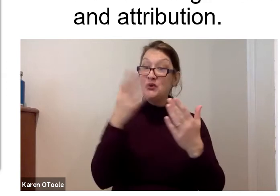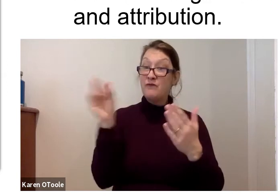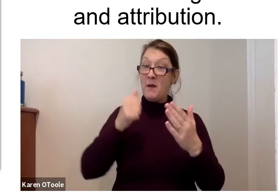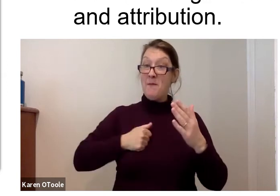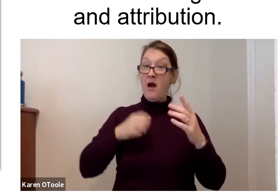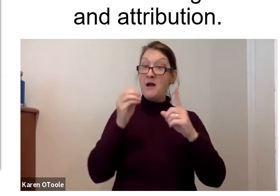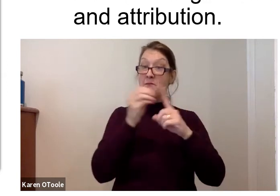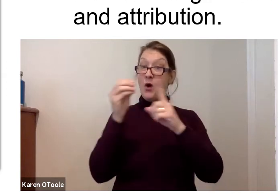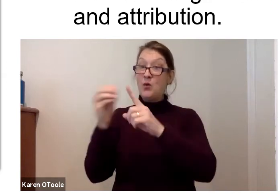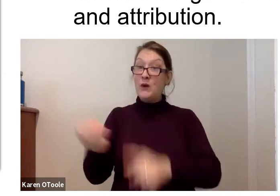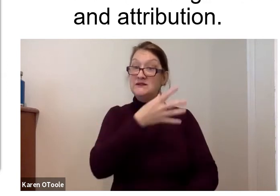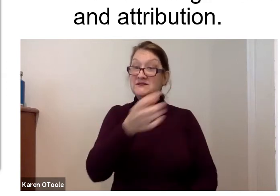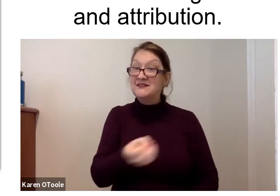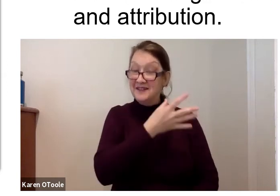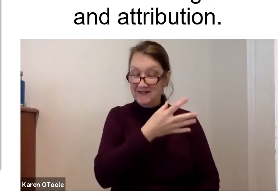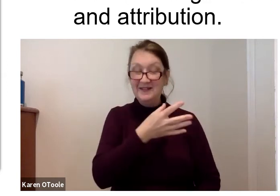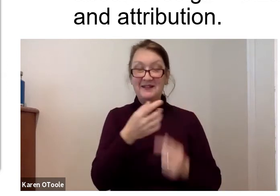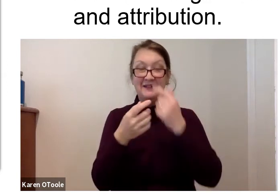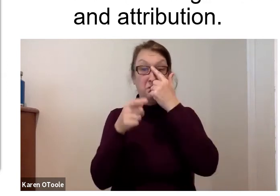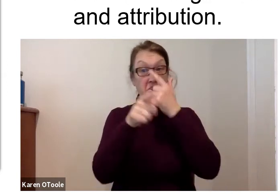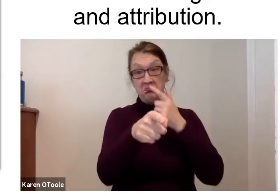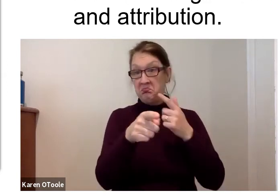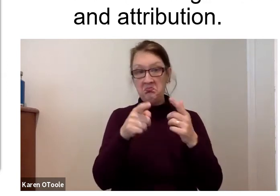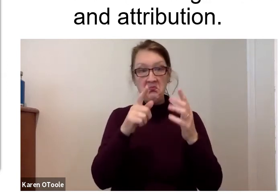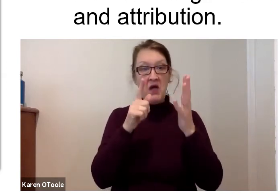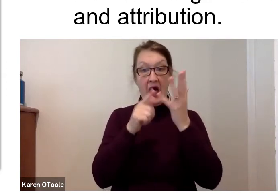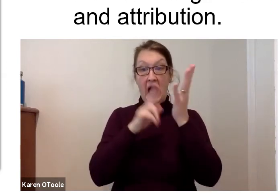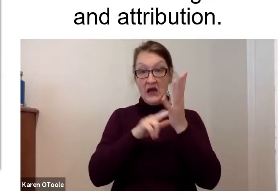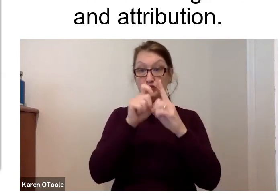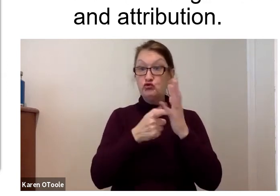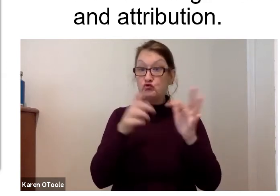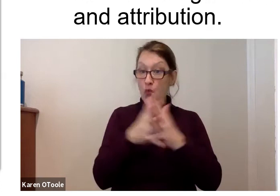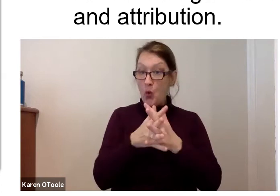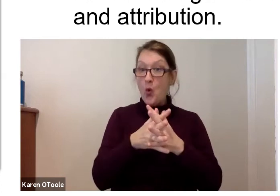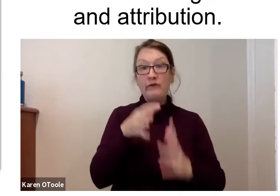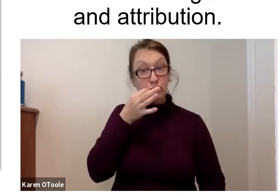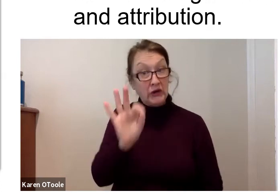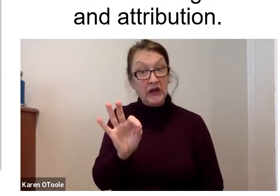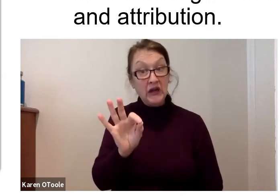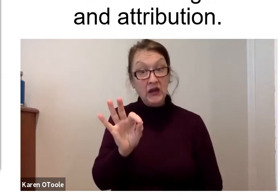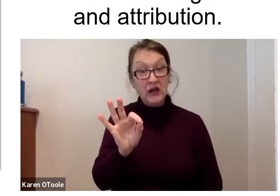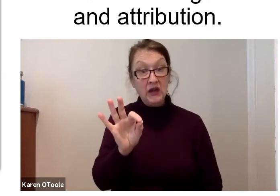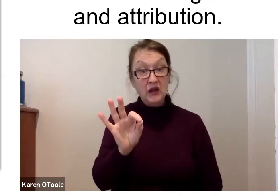They are free to use and they are quite, she uses a lot of different